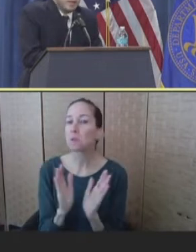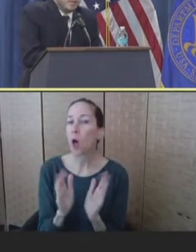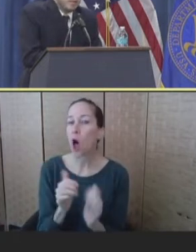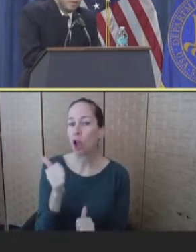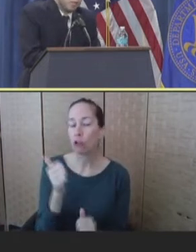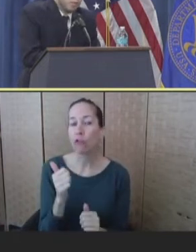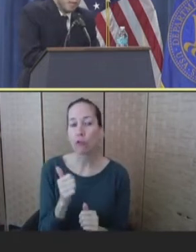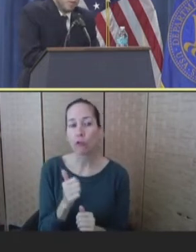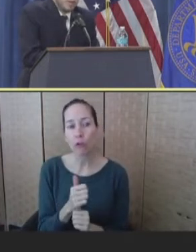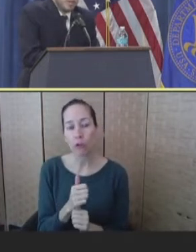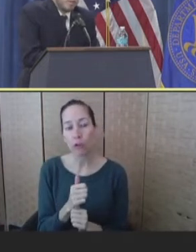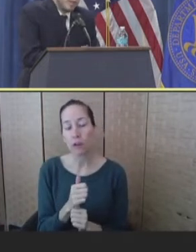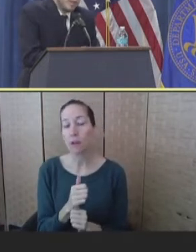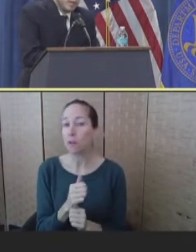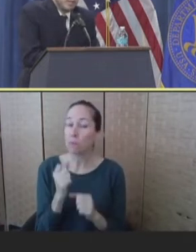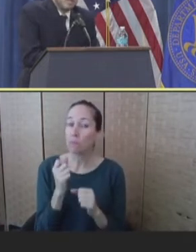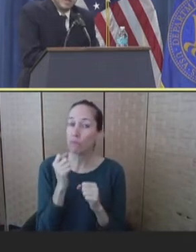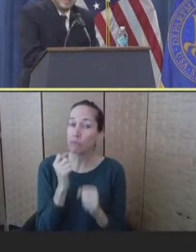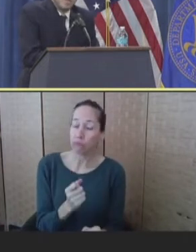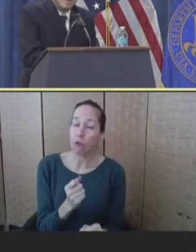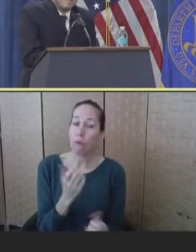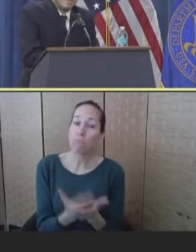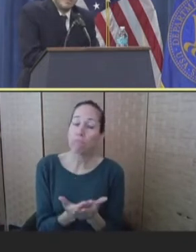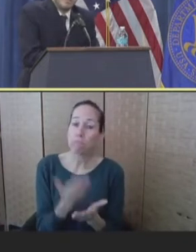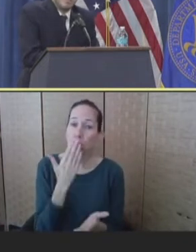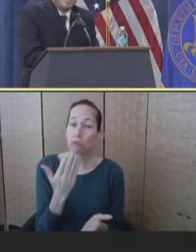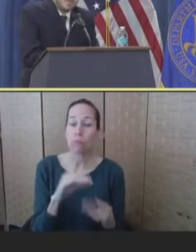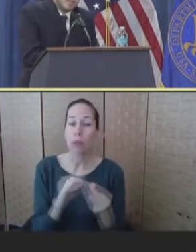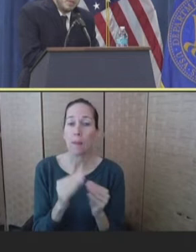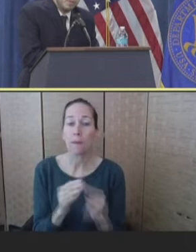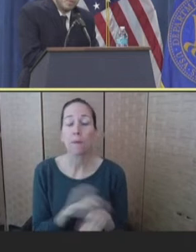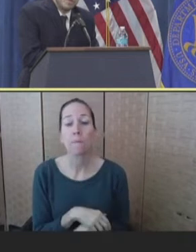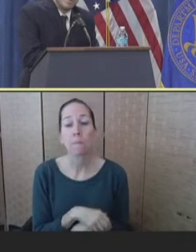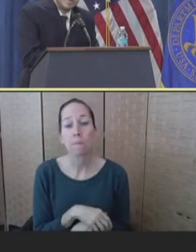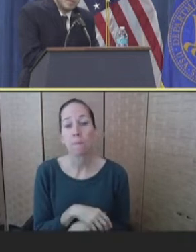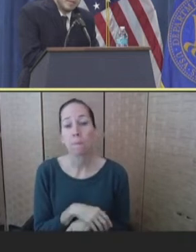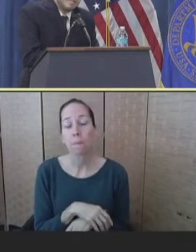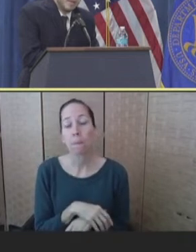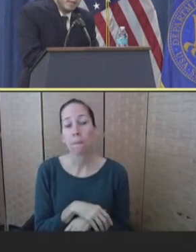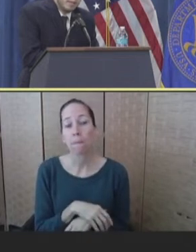The other question we came across or we thought of was what if we only looked at people who are older than 75?